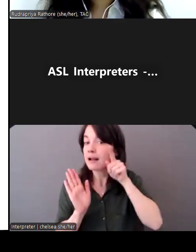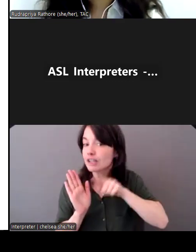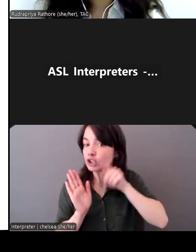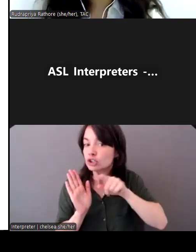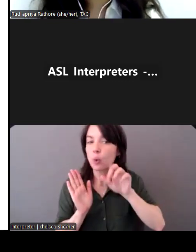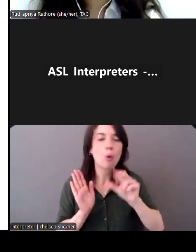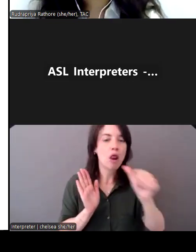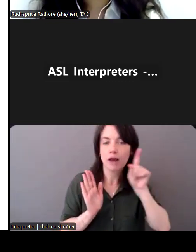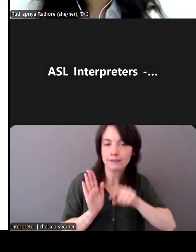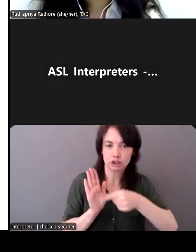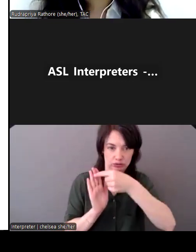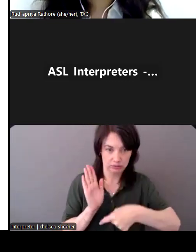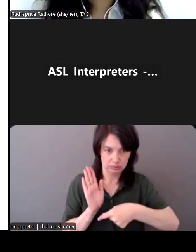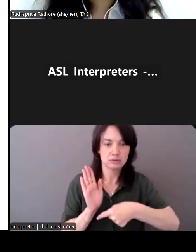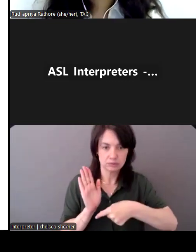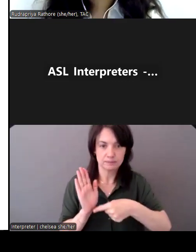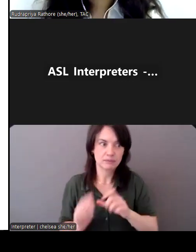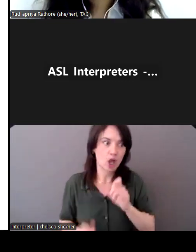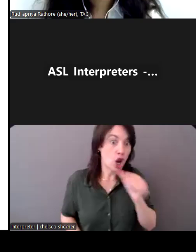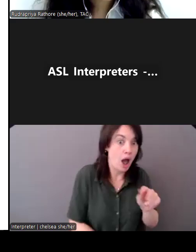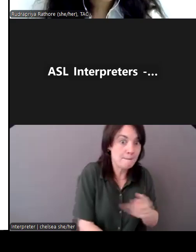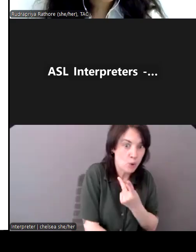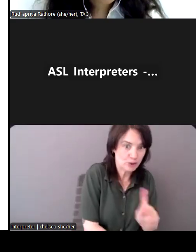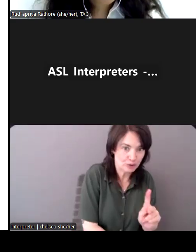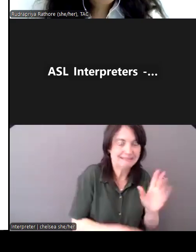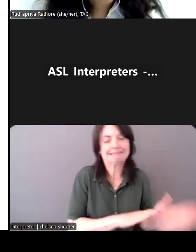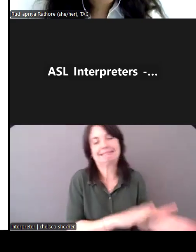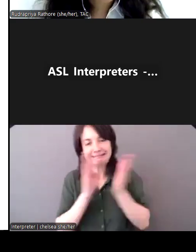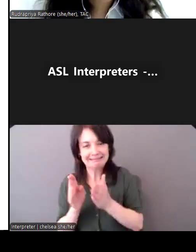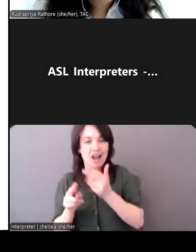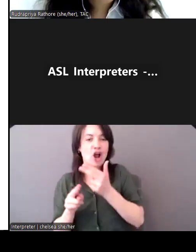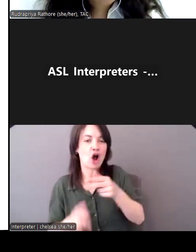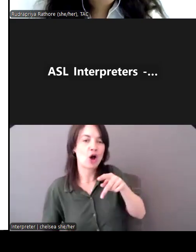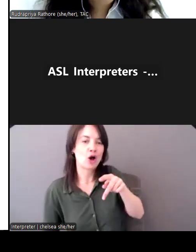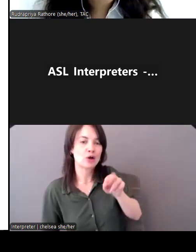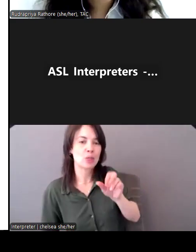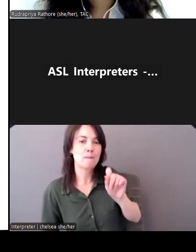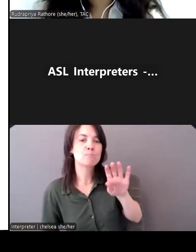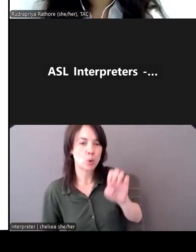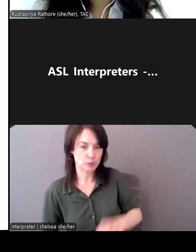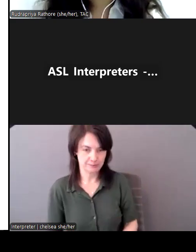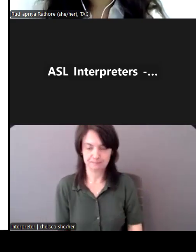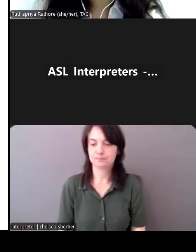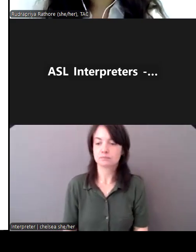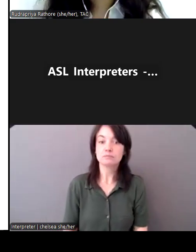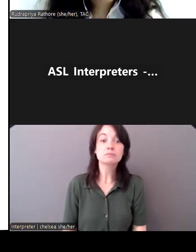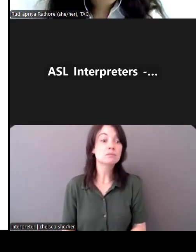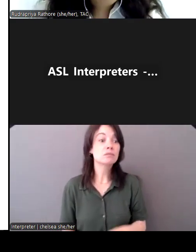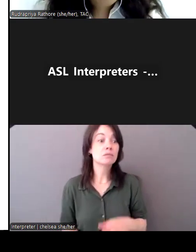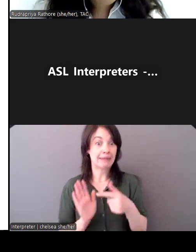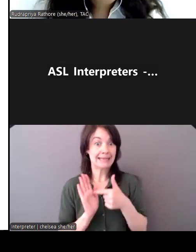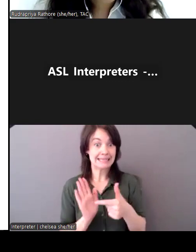a format other than than poetry you want to make sure that you submit the sample in a PDF format